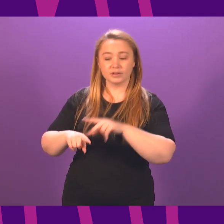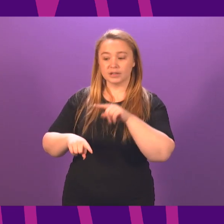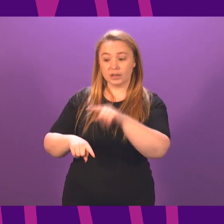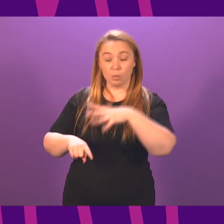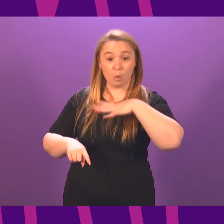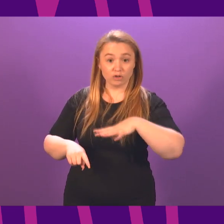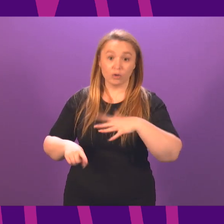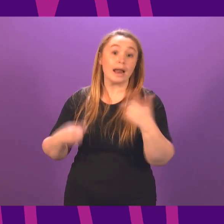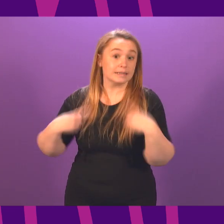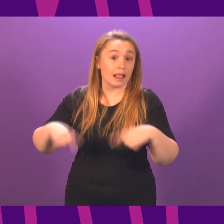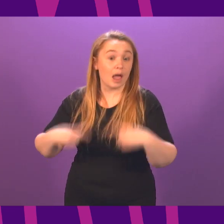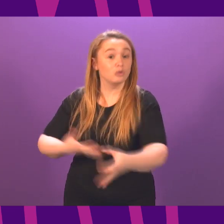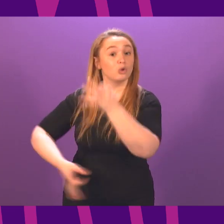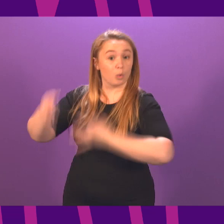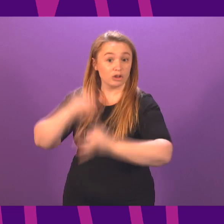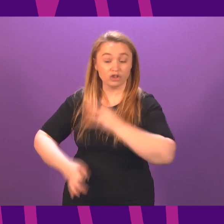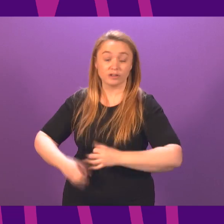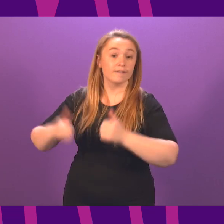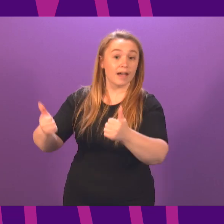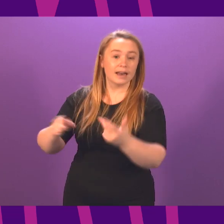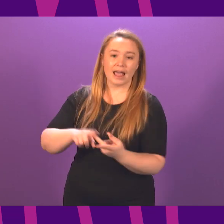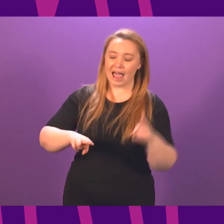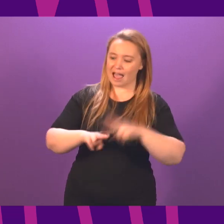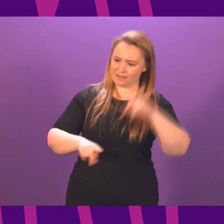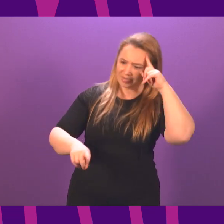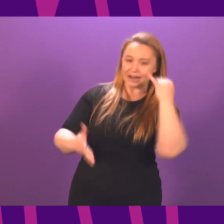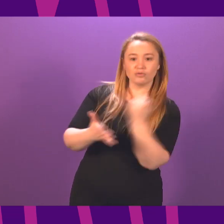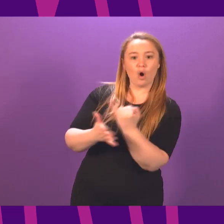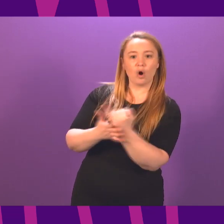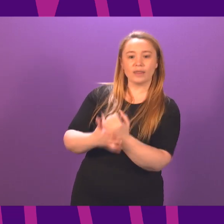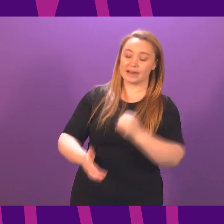right to—and I sometimes do not think that he is getting it right, I also have the right to say so.